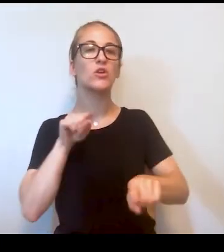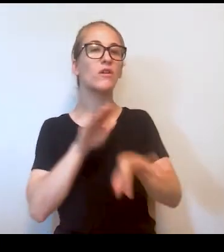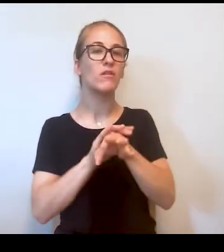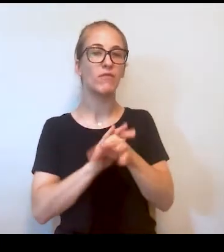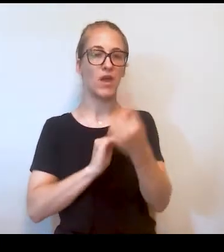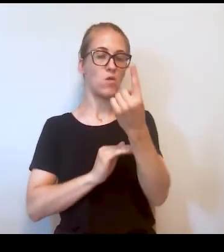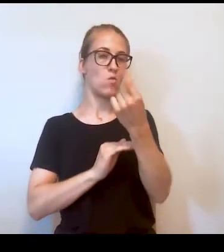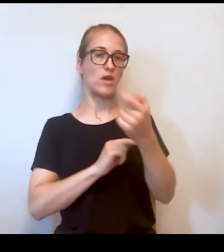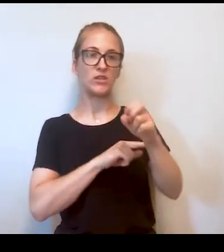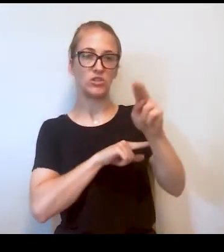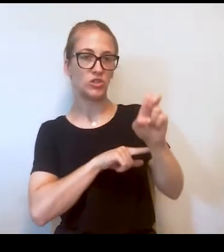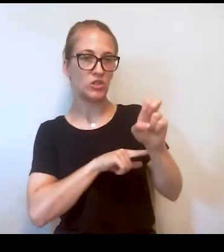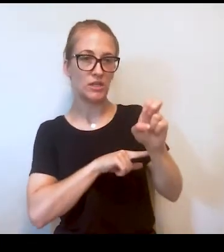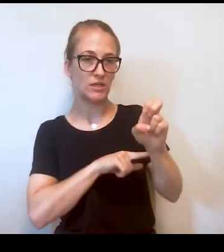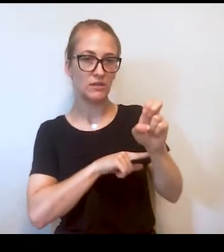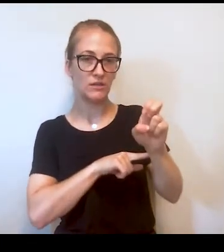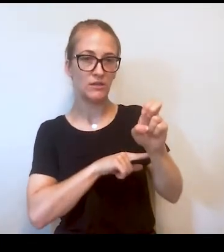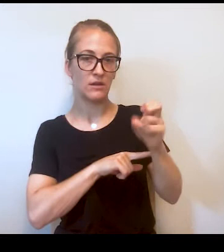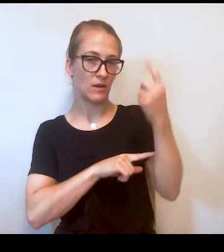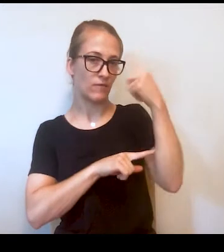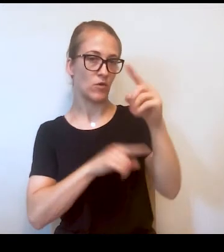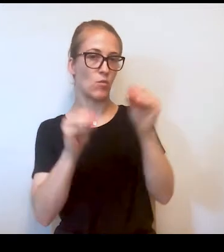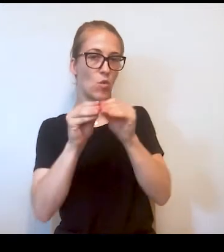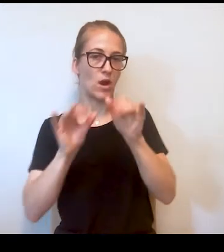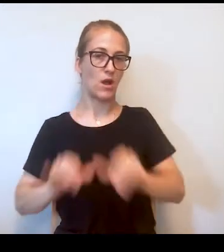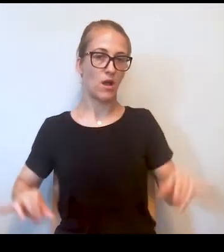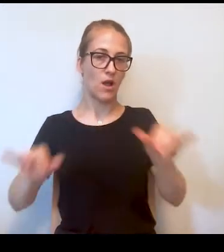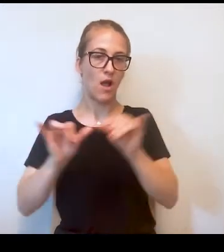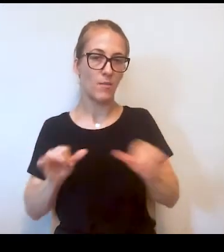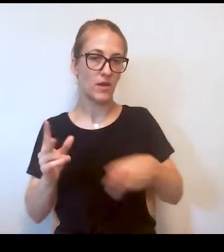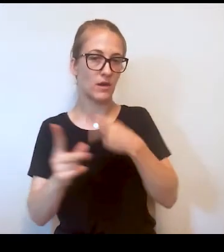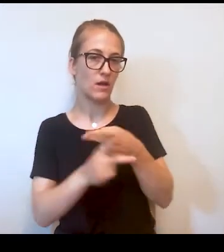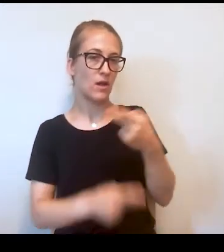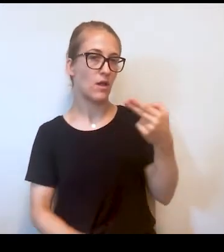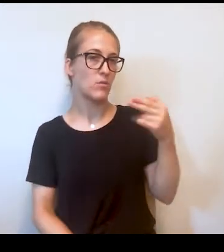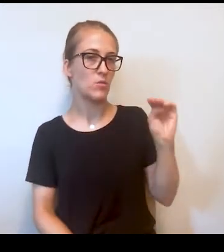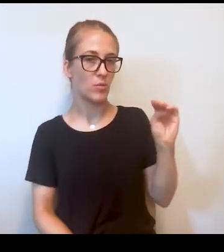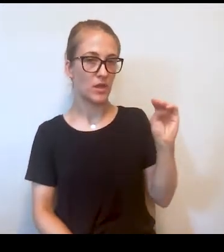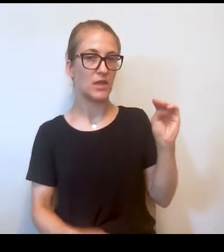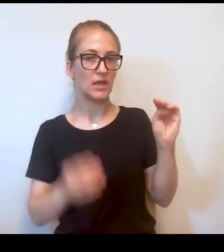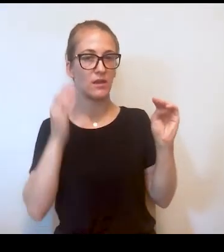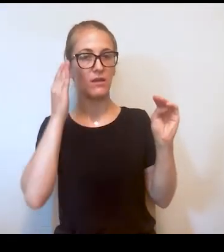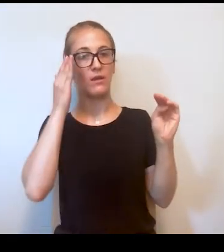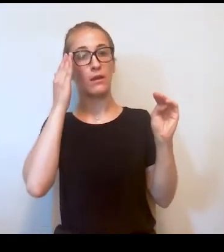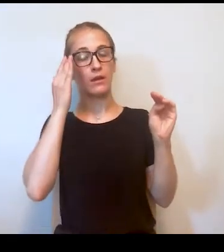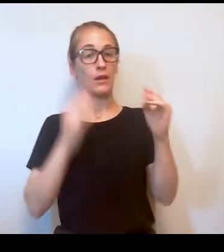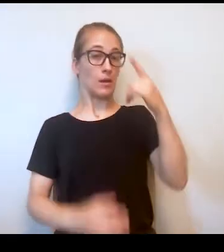for the more common type of hypermobility. And because of that,